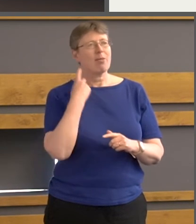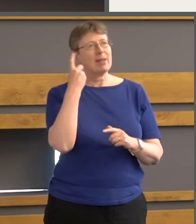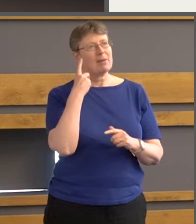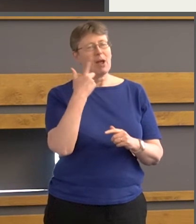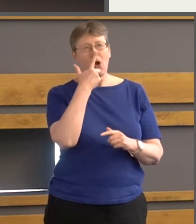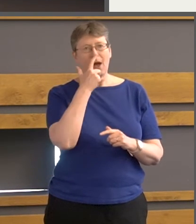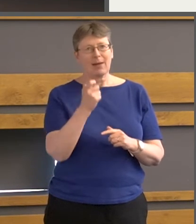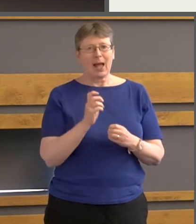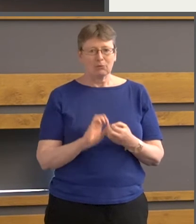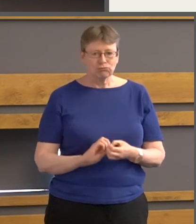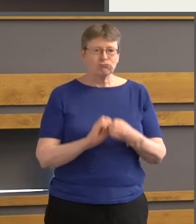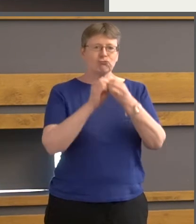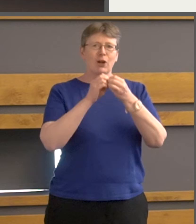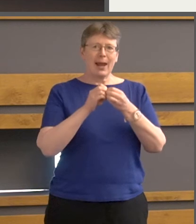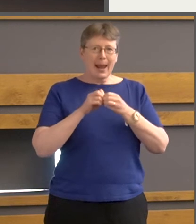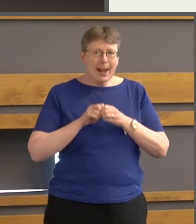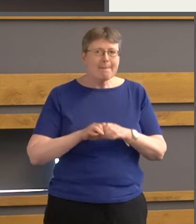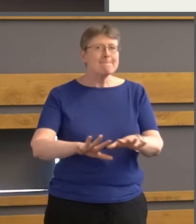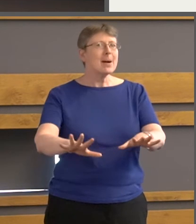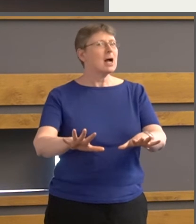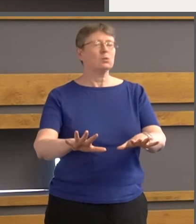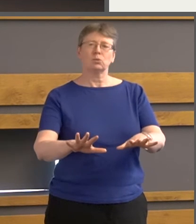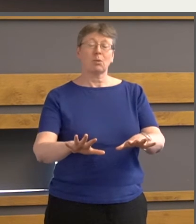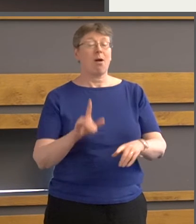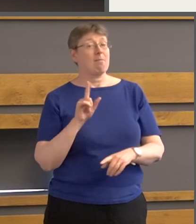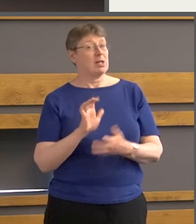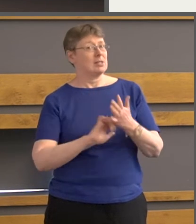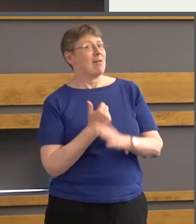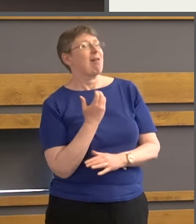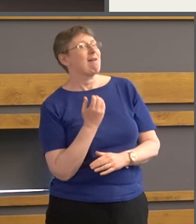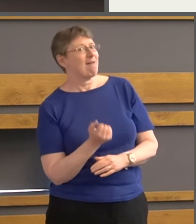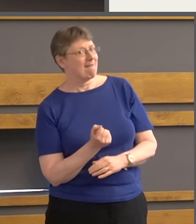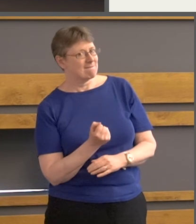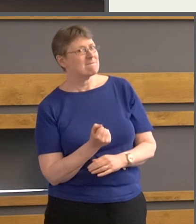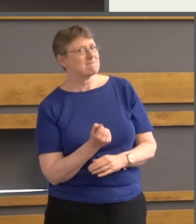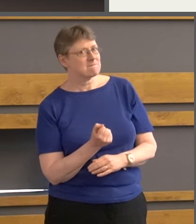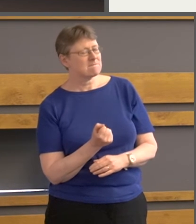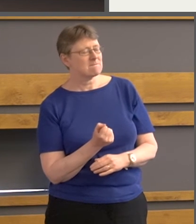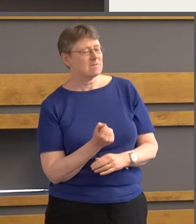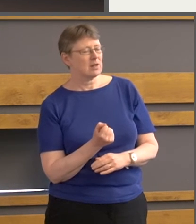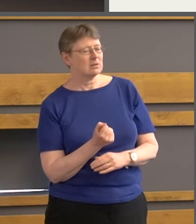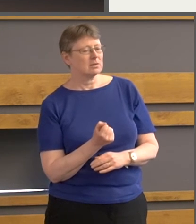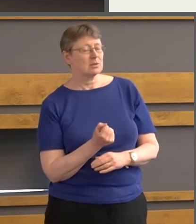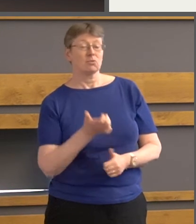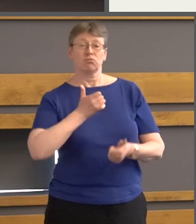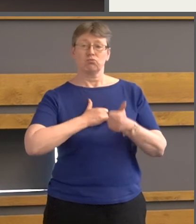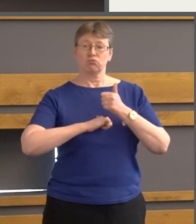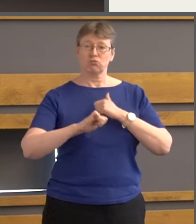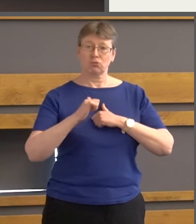but they were skilled technicians. They took tremendous pride in their work.